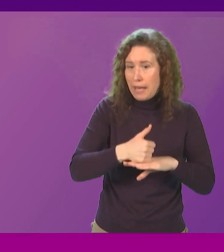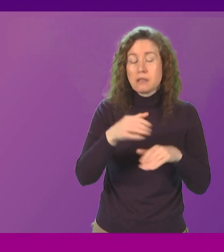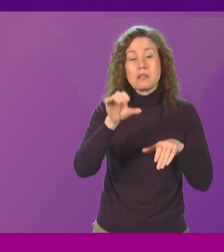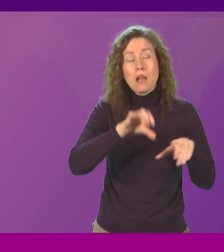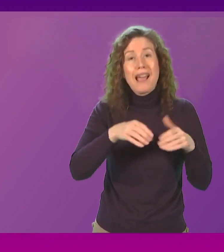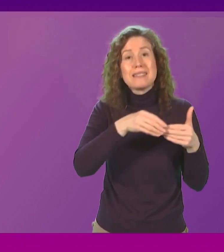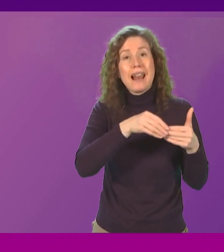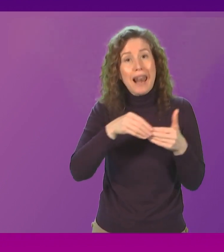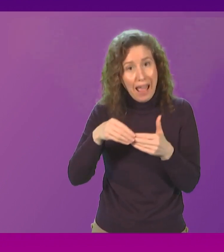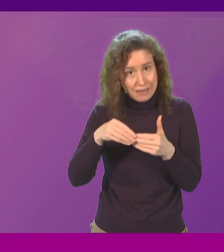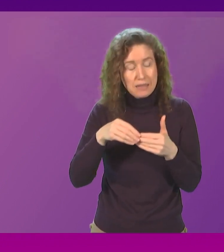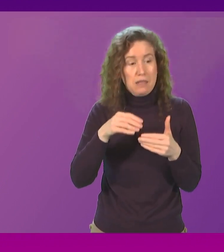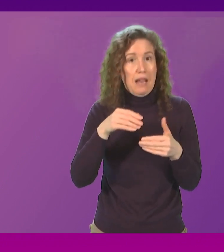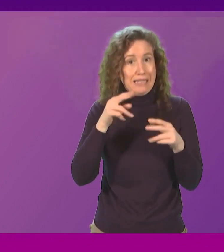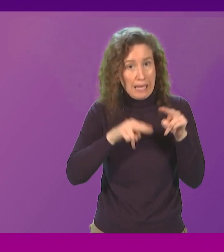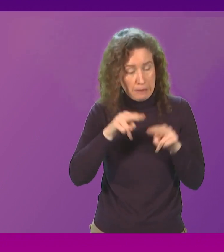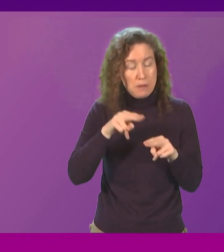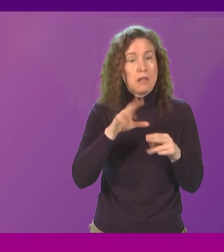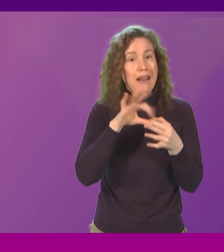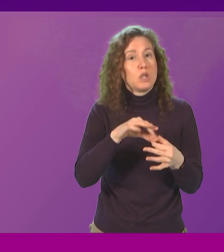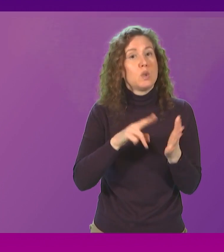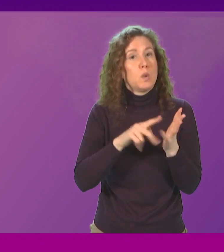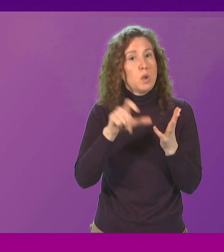of its knee-jerk banning of new nuclear in Scotland?